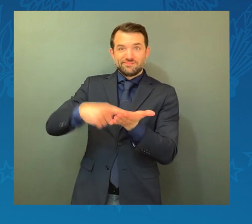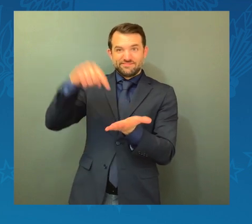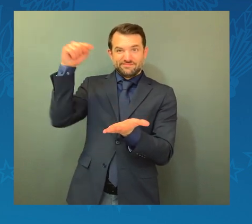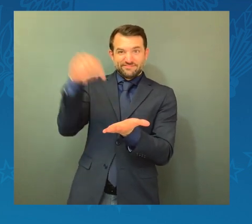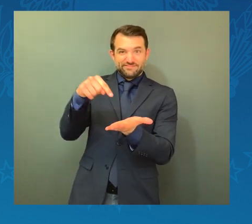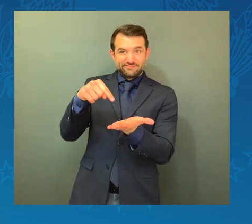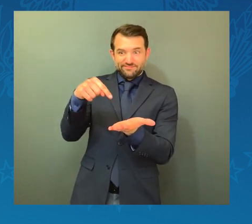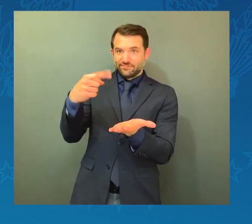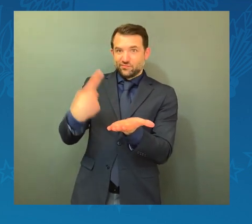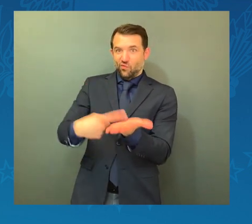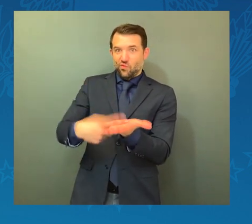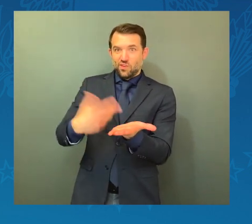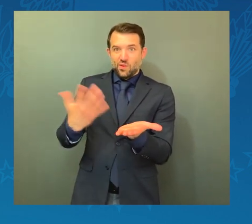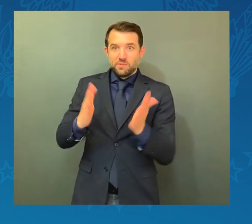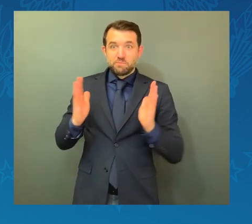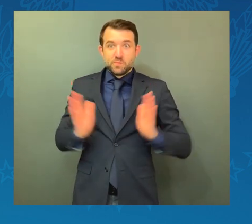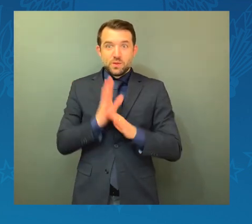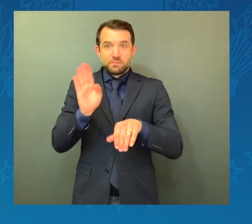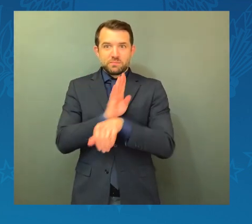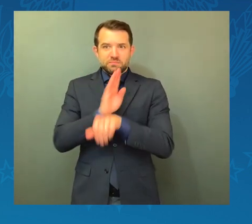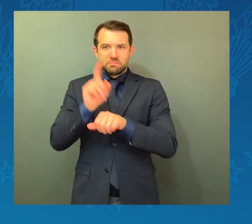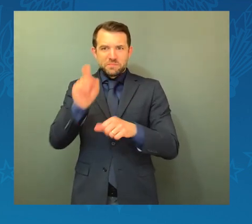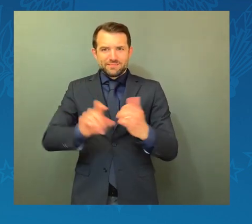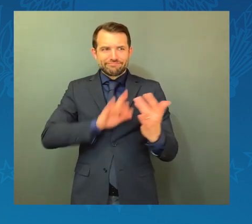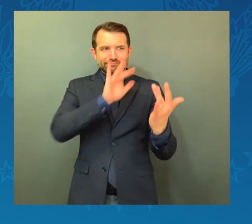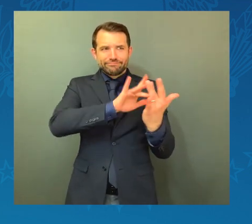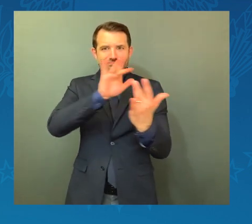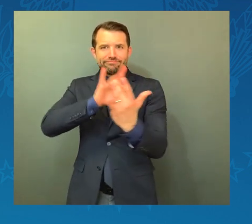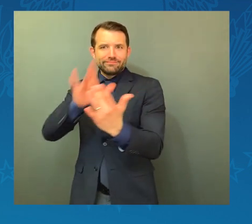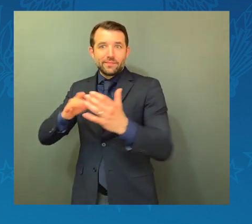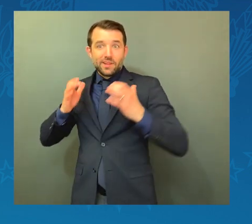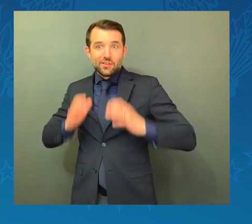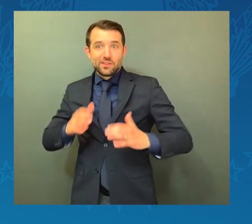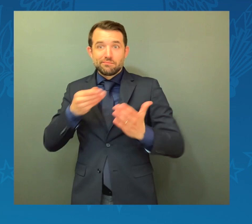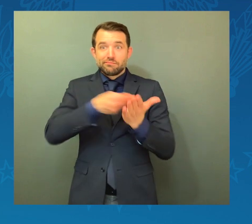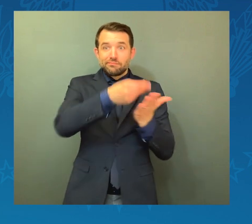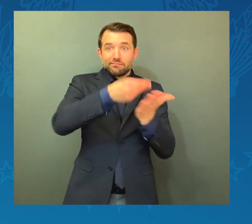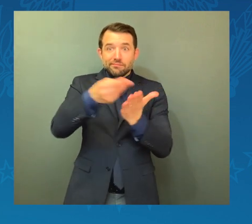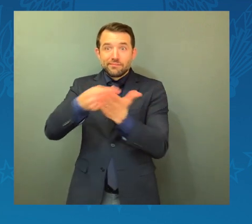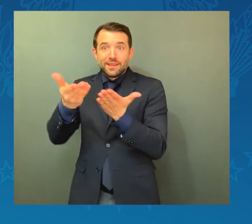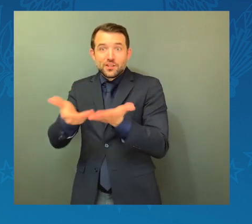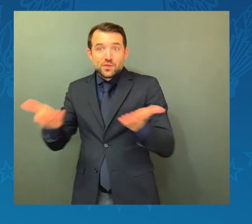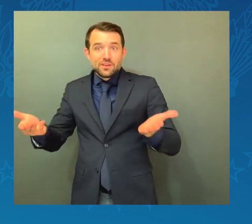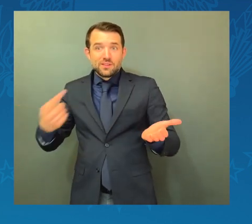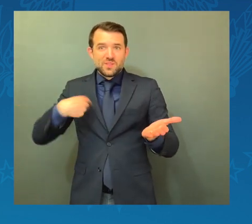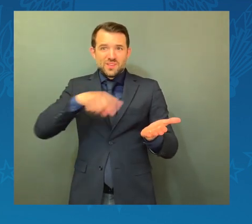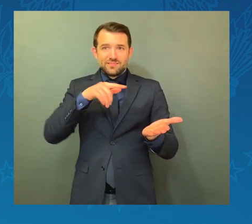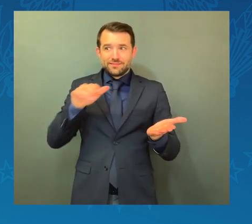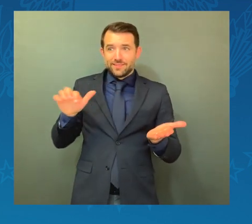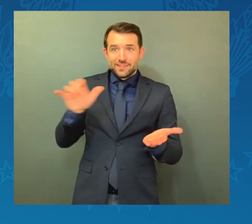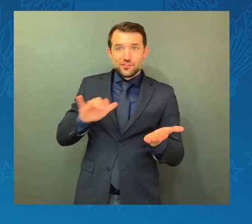They need to buy supplies, even run their cash register. And all of that will be helped